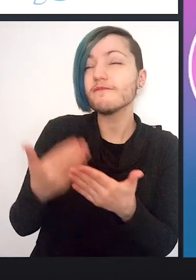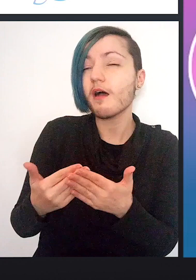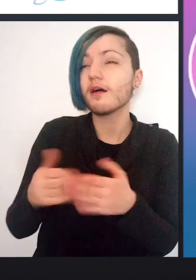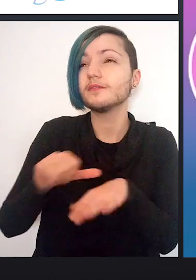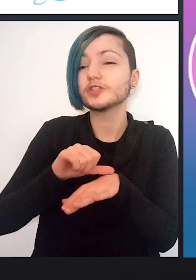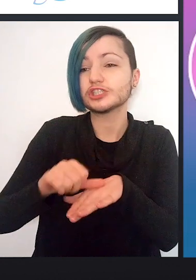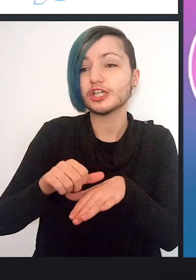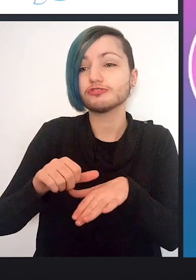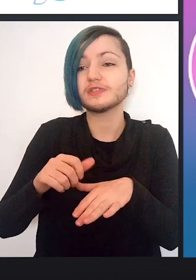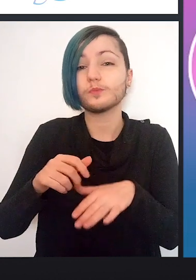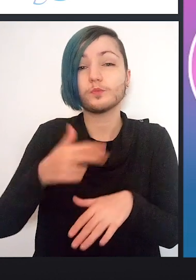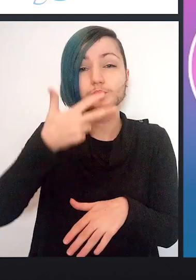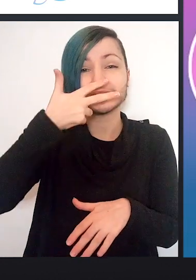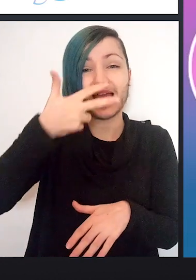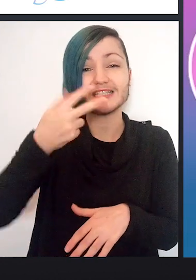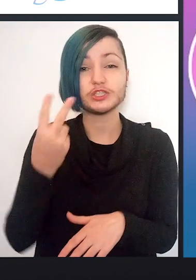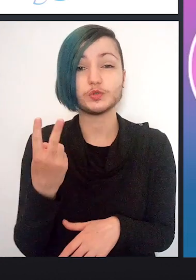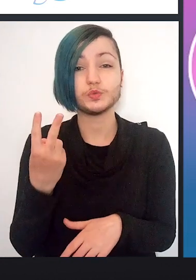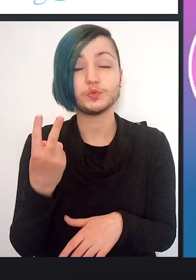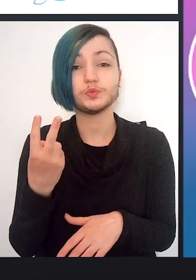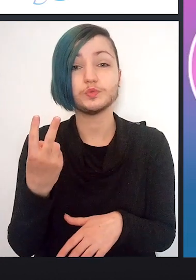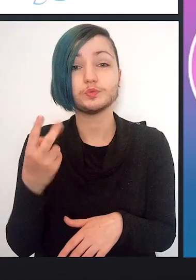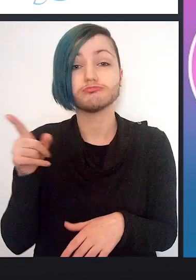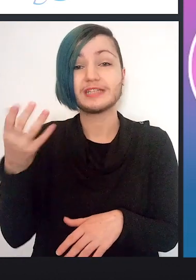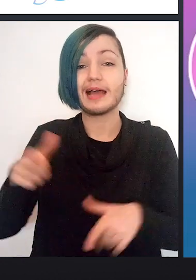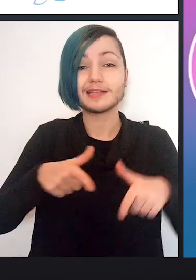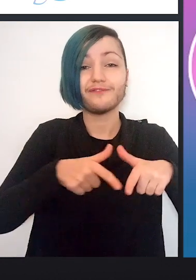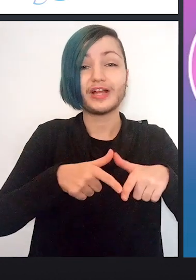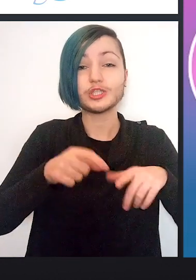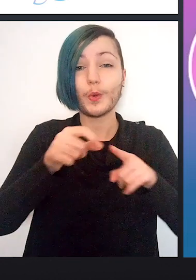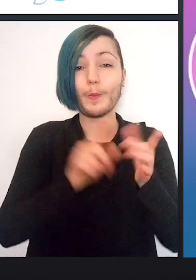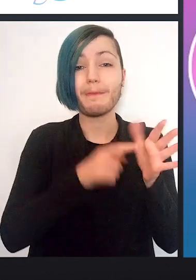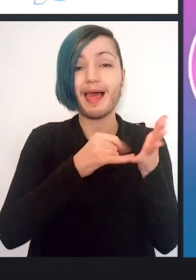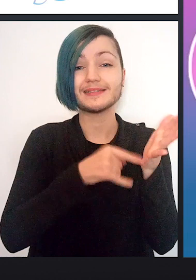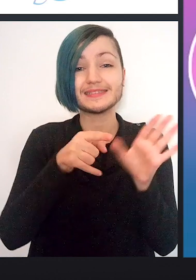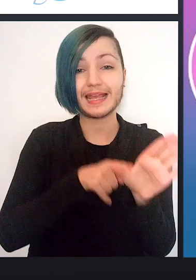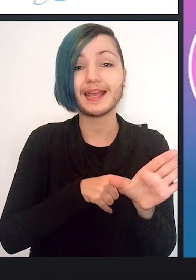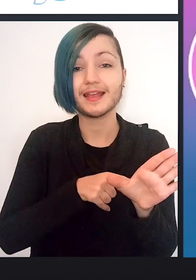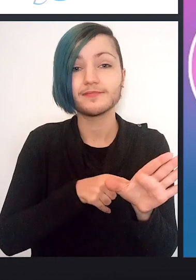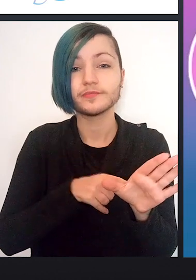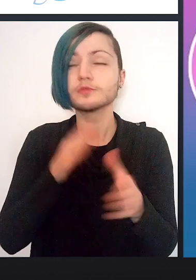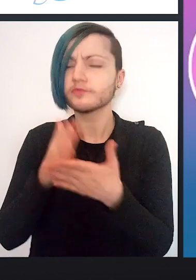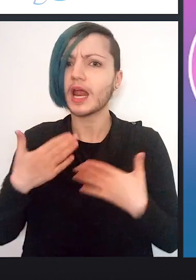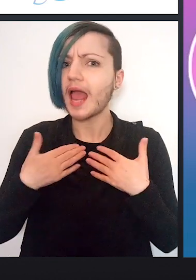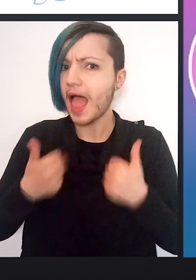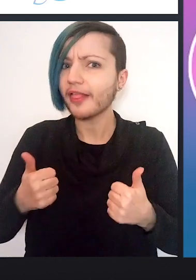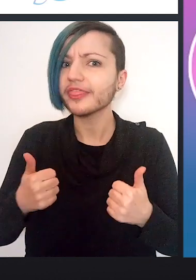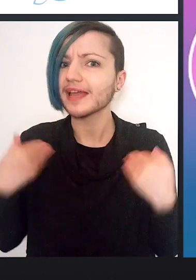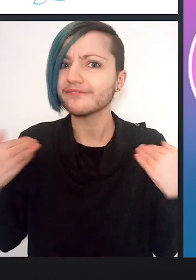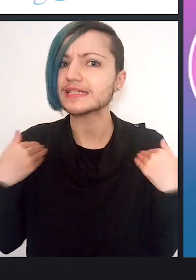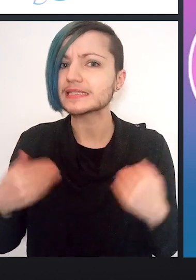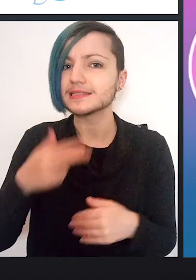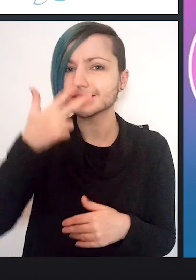have had surgery was 82 and she had a vaginoplasty. A very fit 82 I'd say.